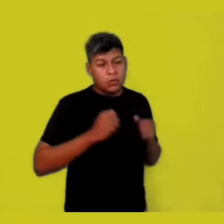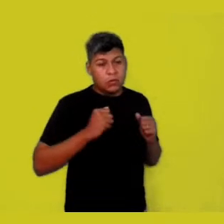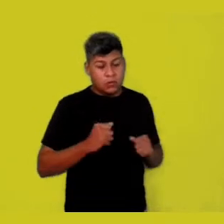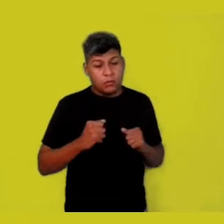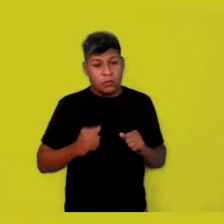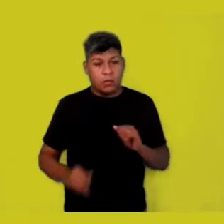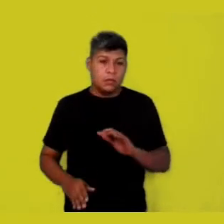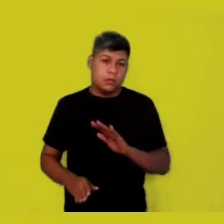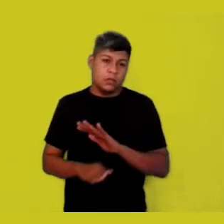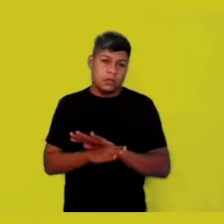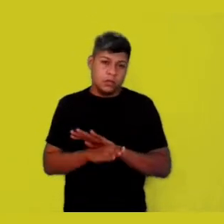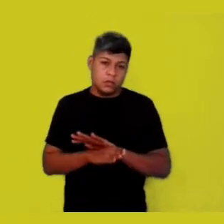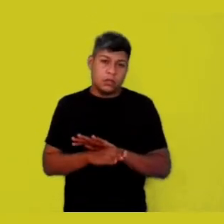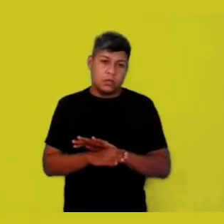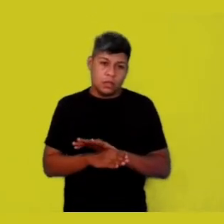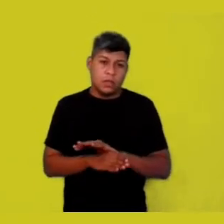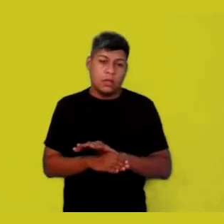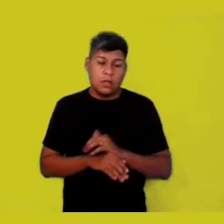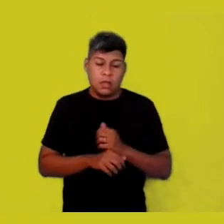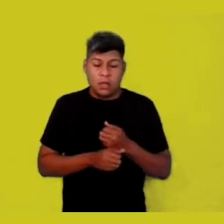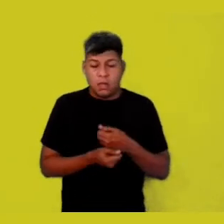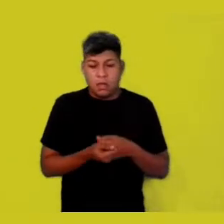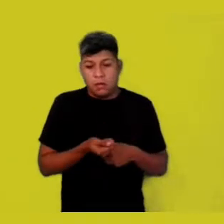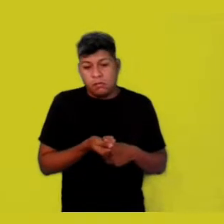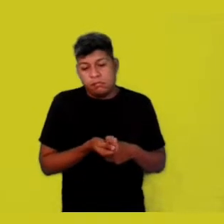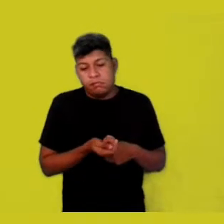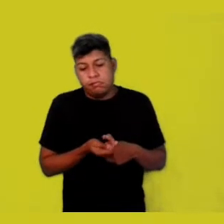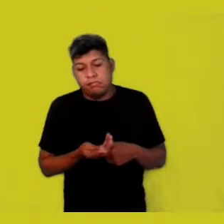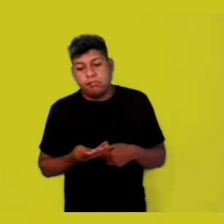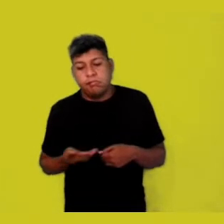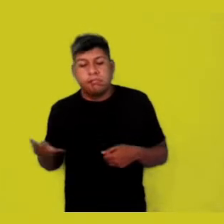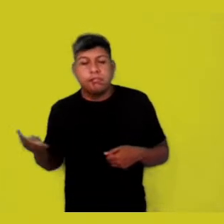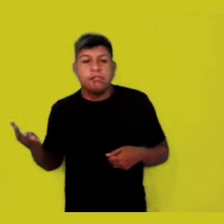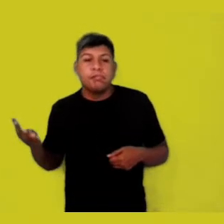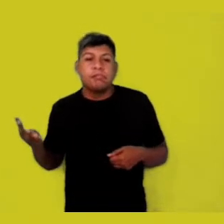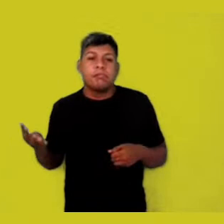where this multiplicity and diversity,